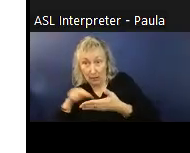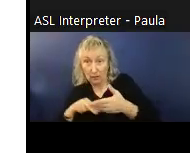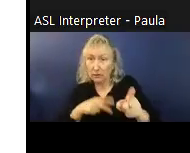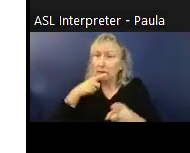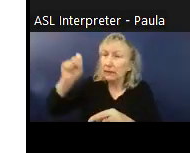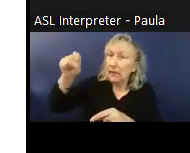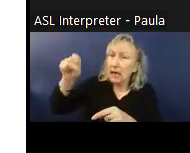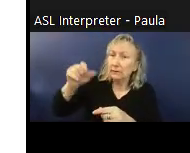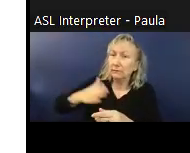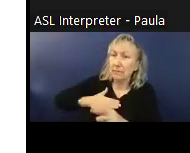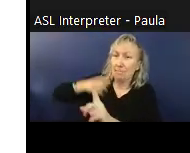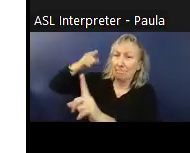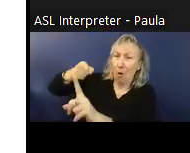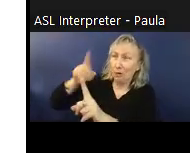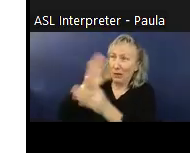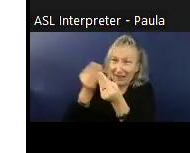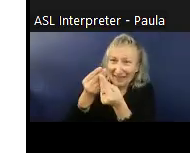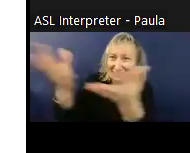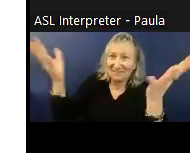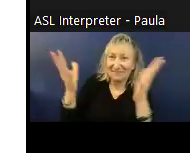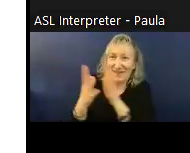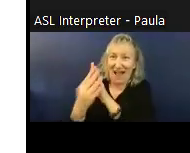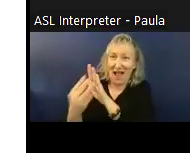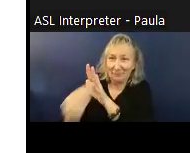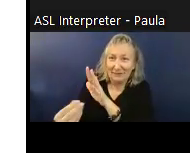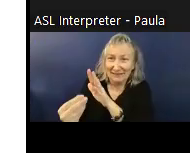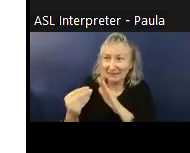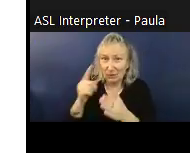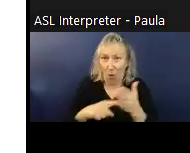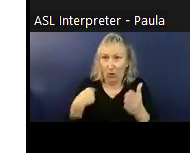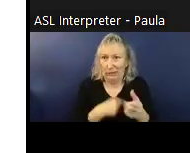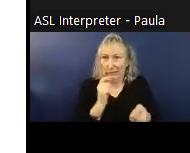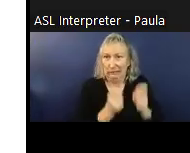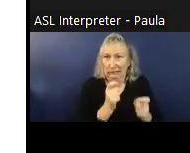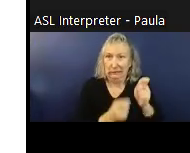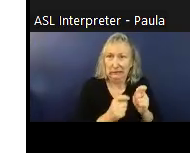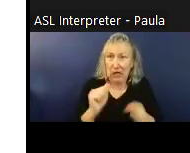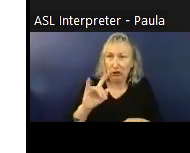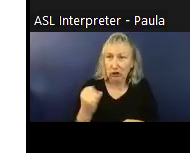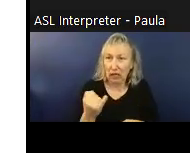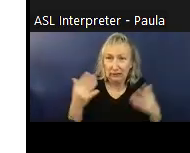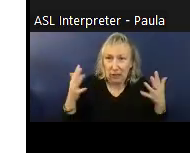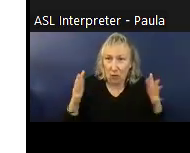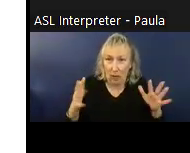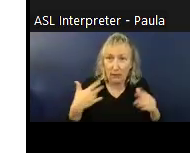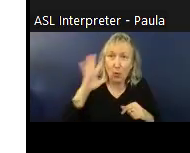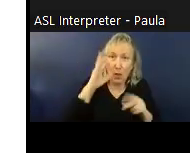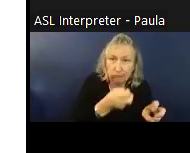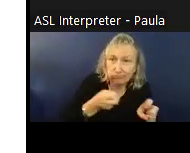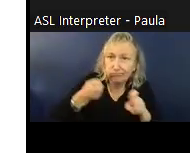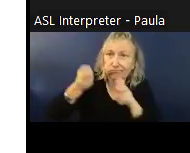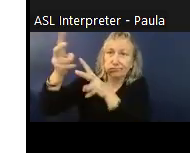We will provide a copy of these updated changes on the RAC website and I can also